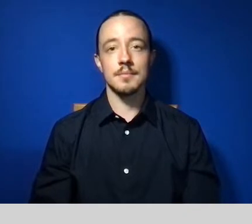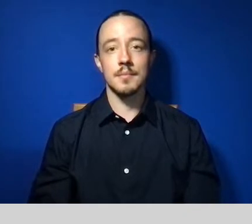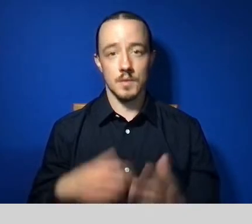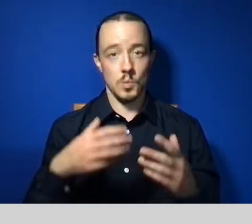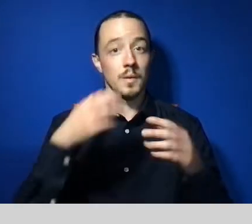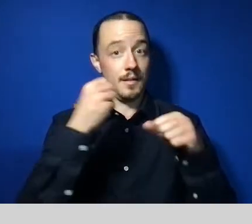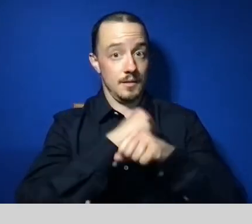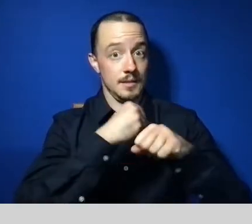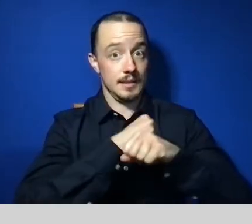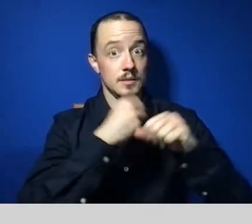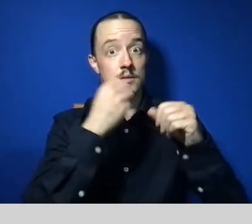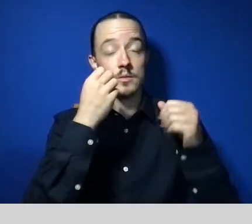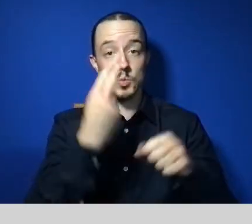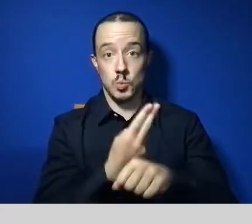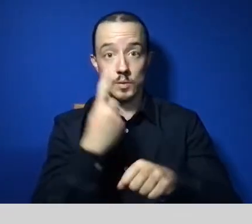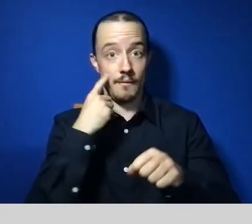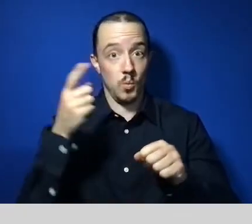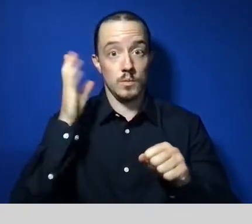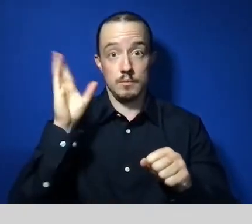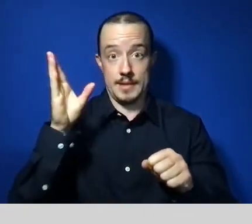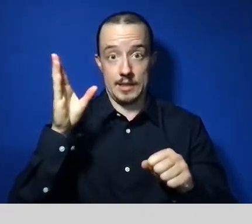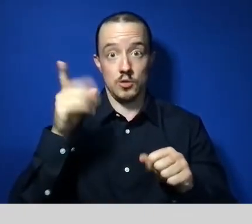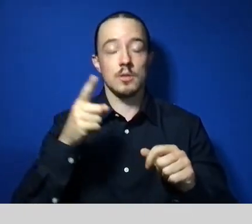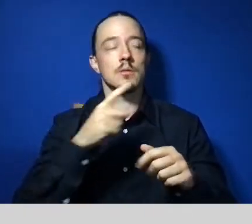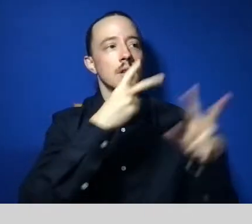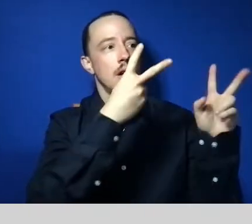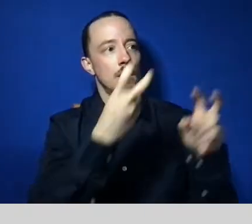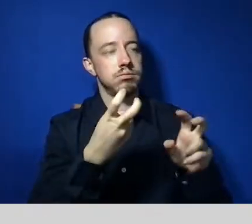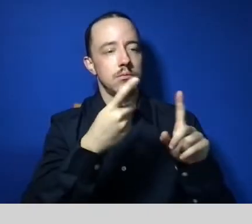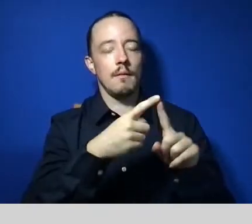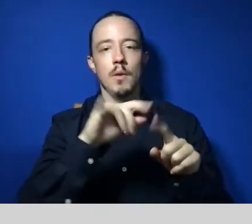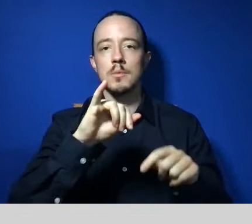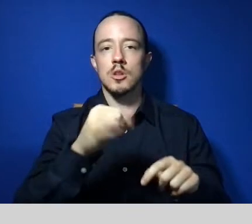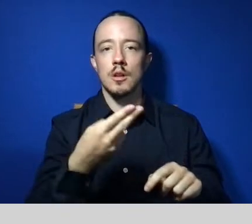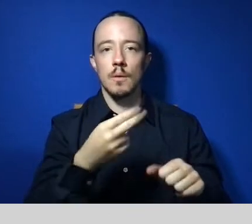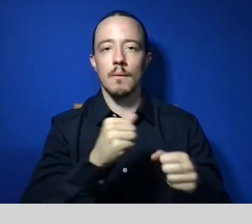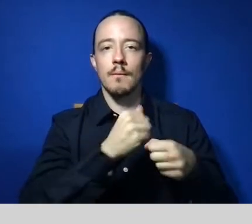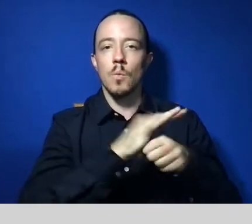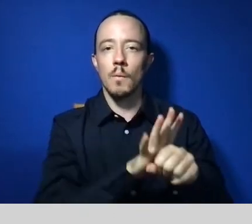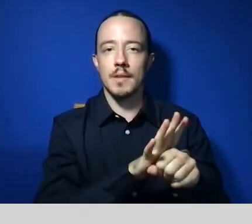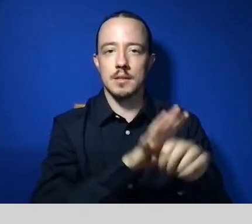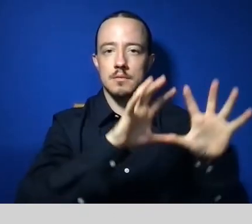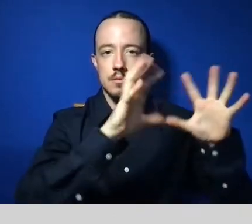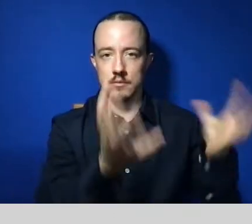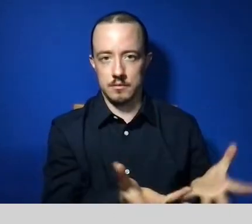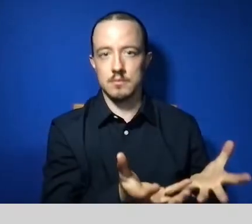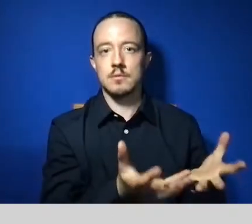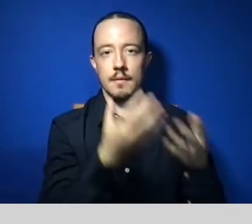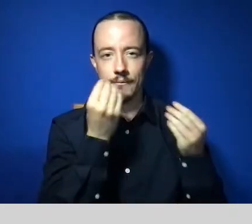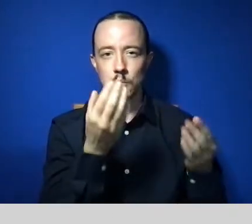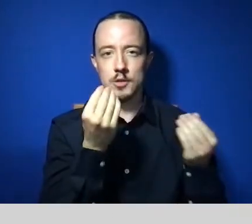So, a little bit about the data that I used for this presentation, It is from the Johns Hopkins COVID-19 dataset.